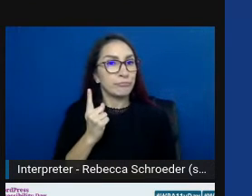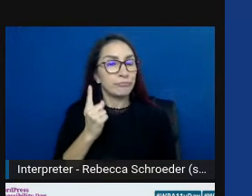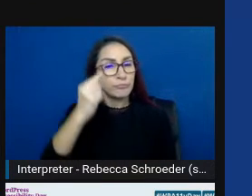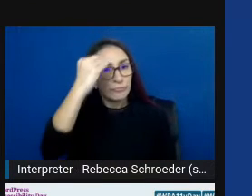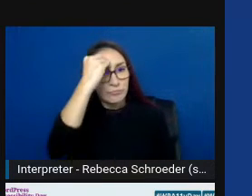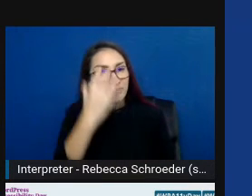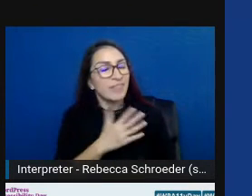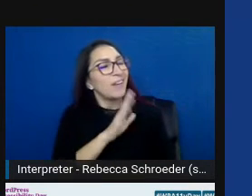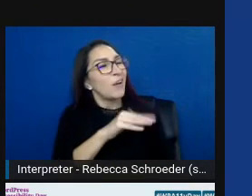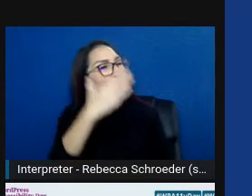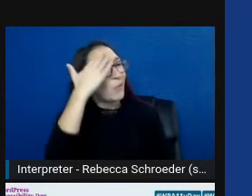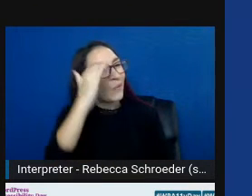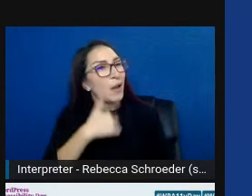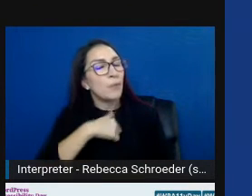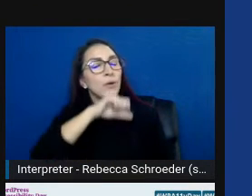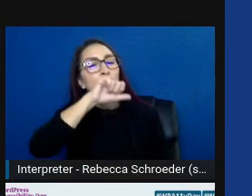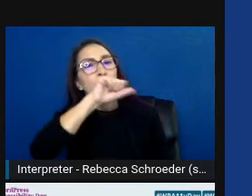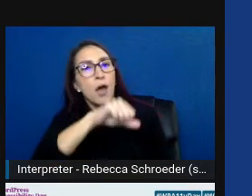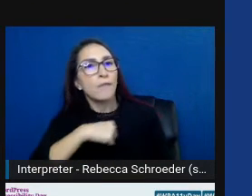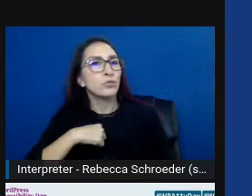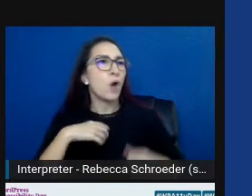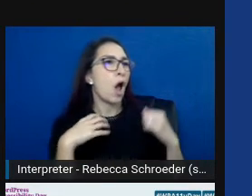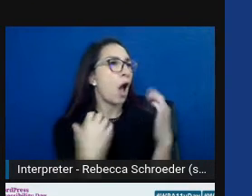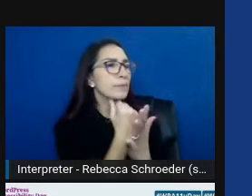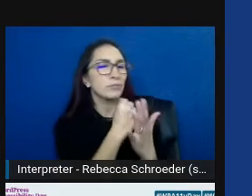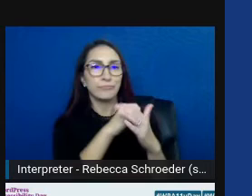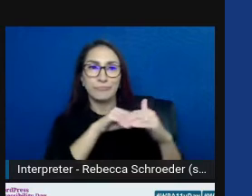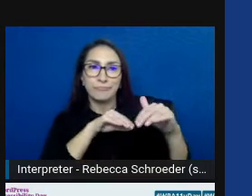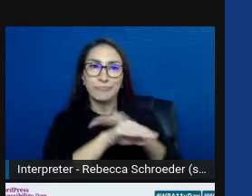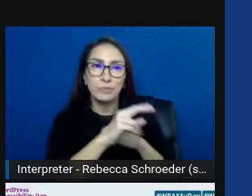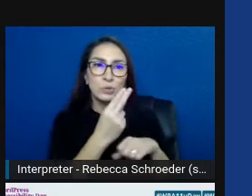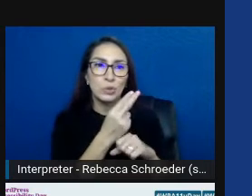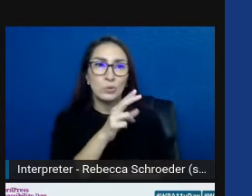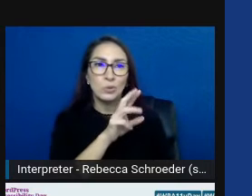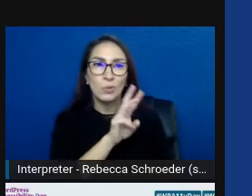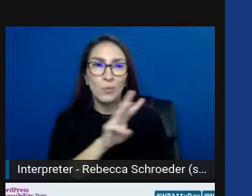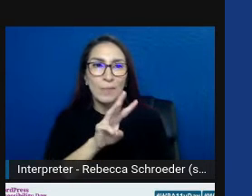to use the web, but everything is distracting me.